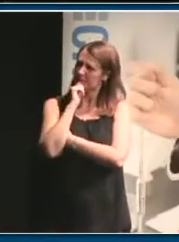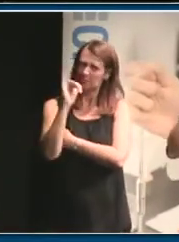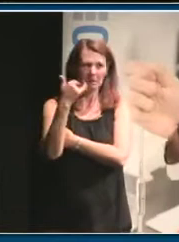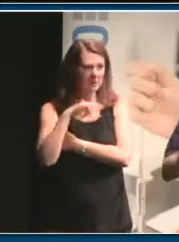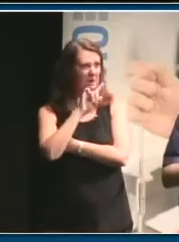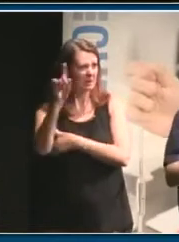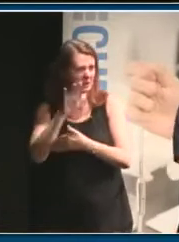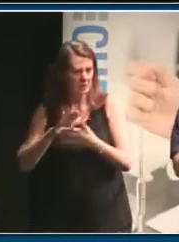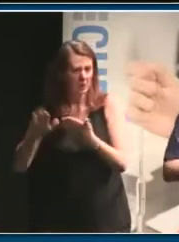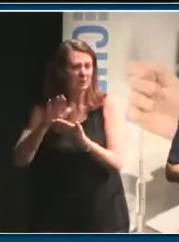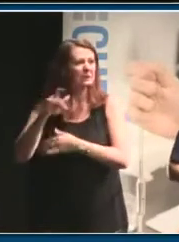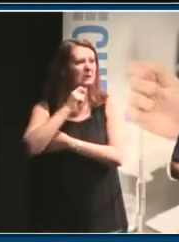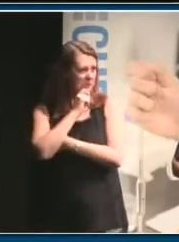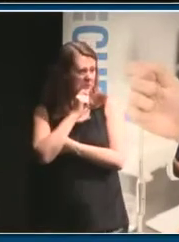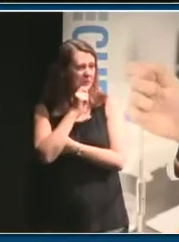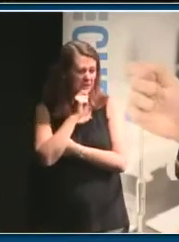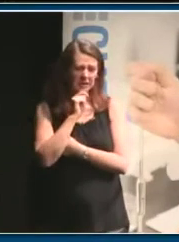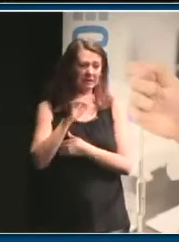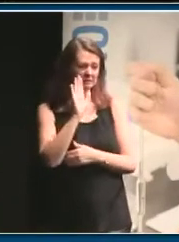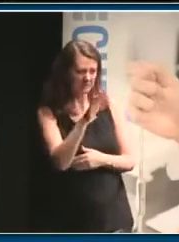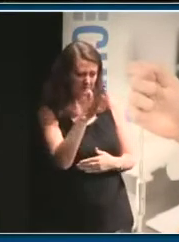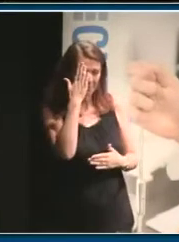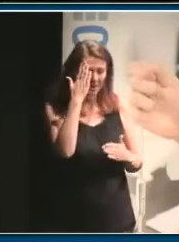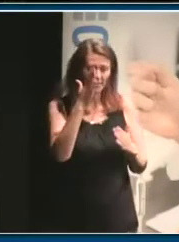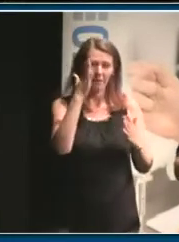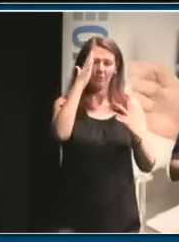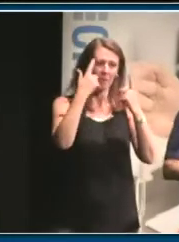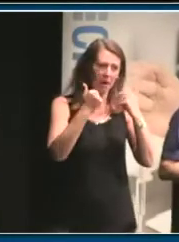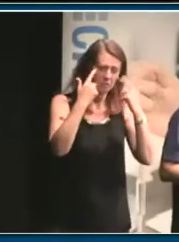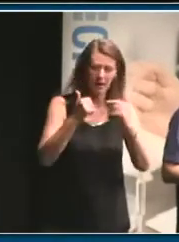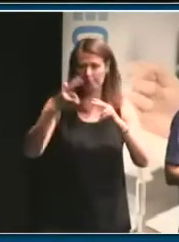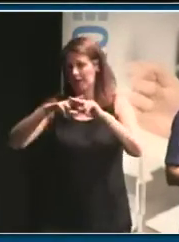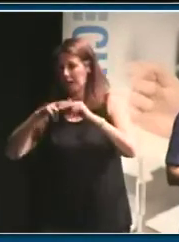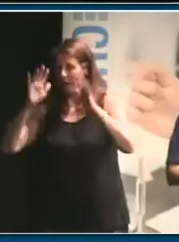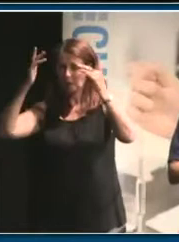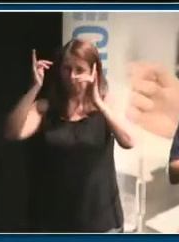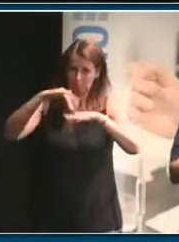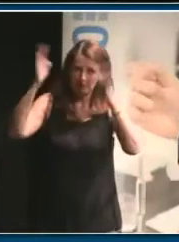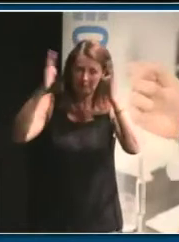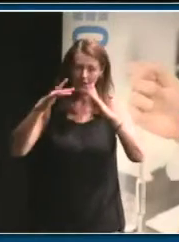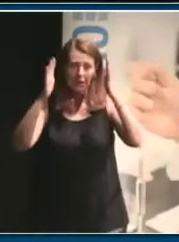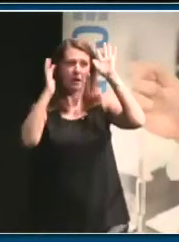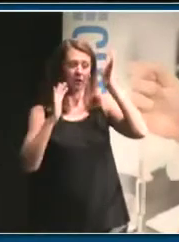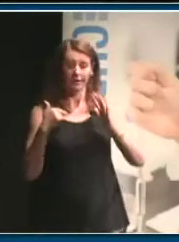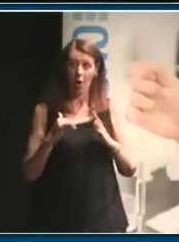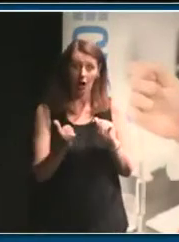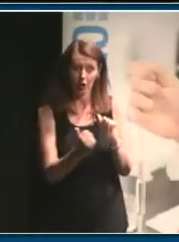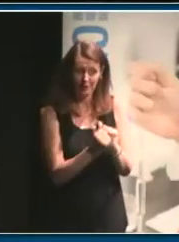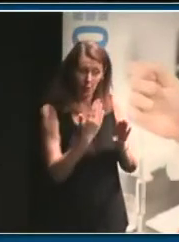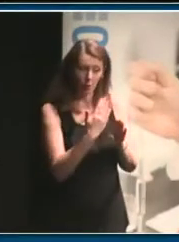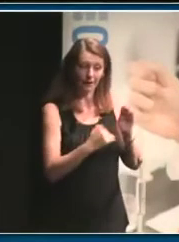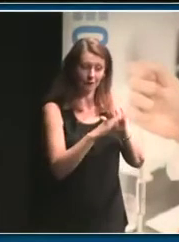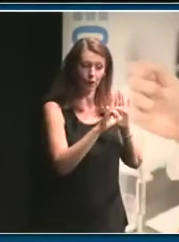I came home my mother cried my father was mad but I agreed to work full-time in the construction